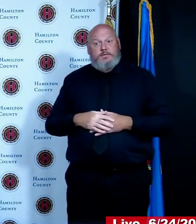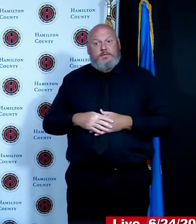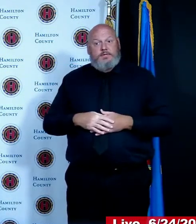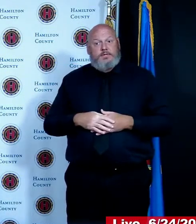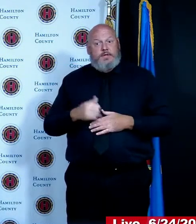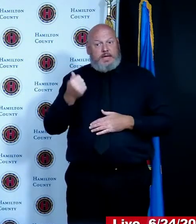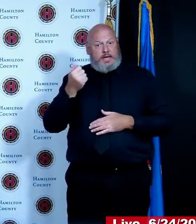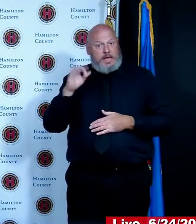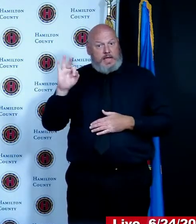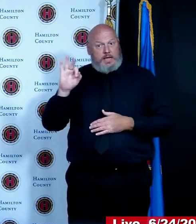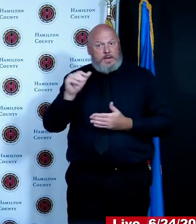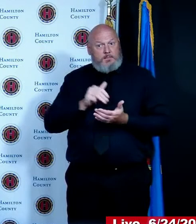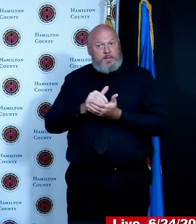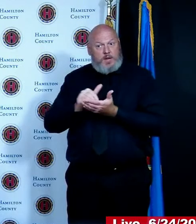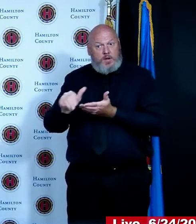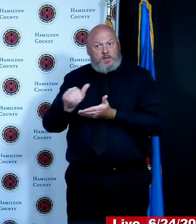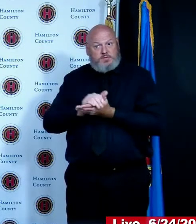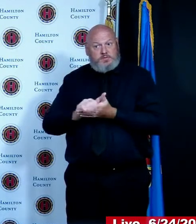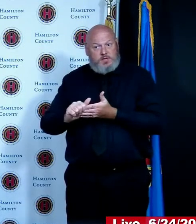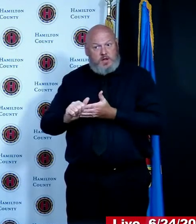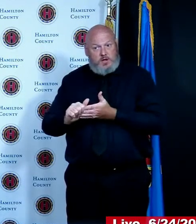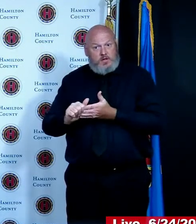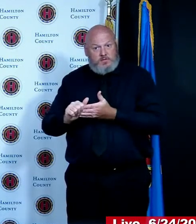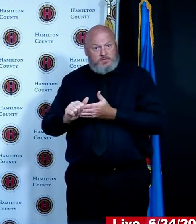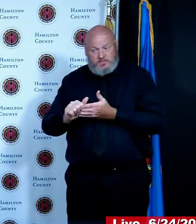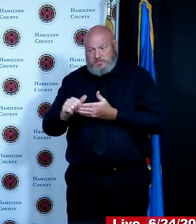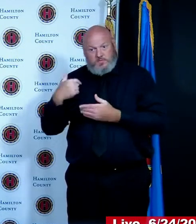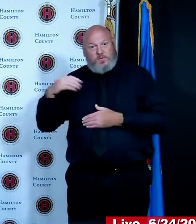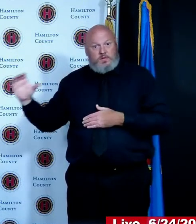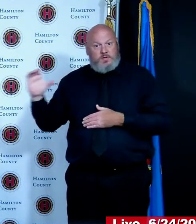community so an RFP went out the results are in